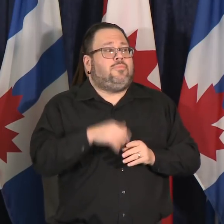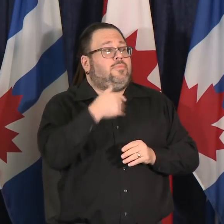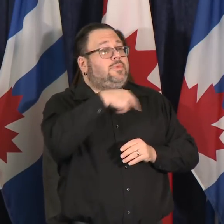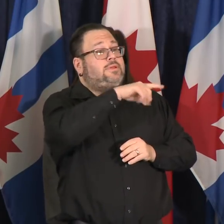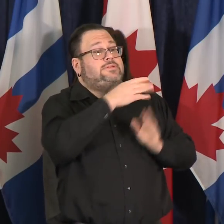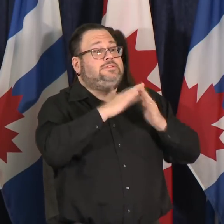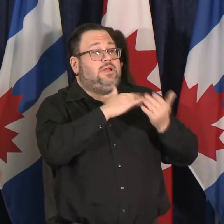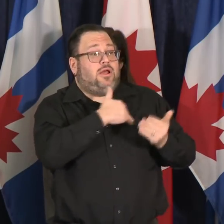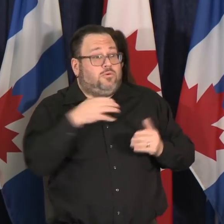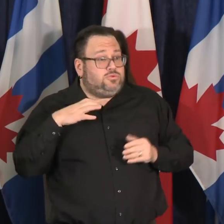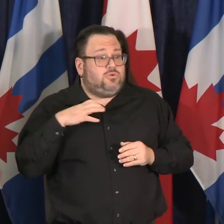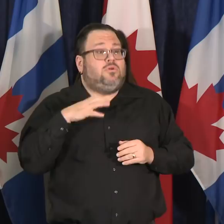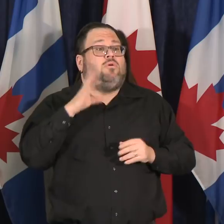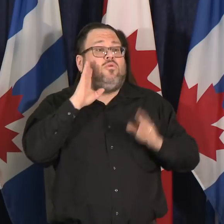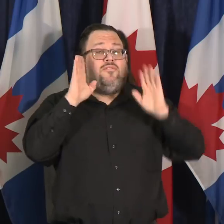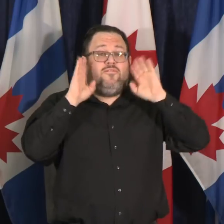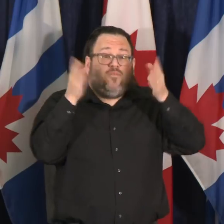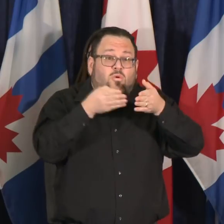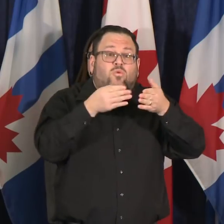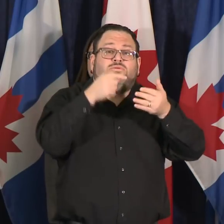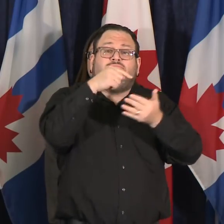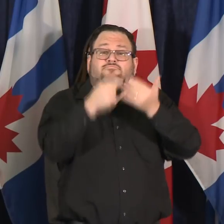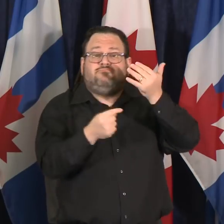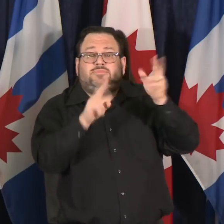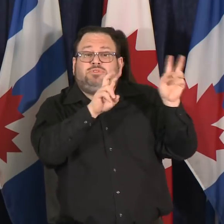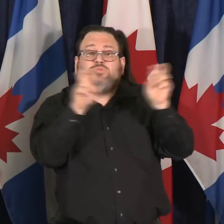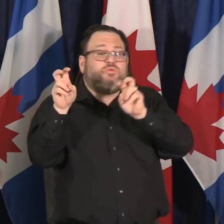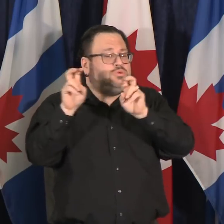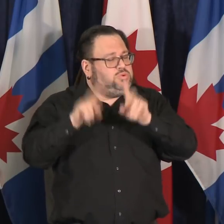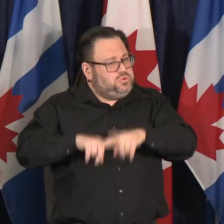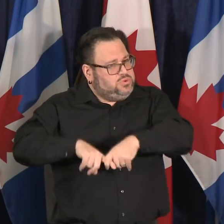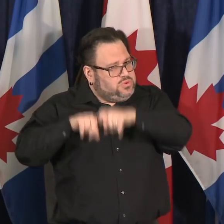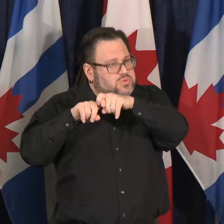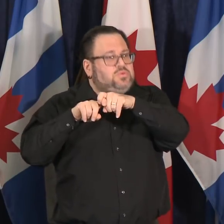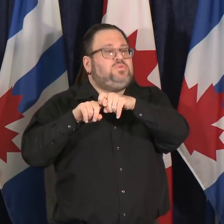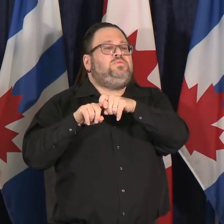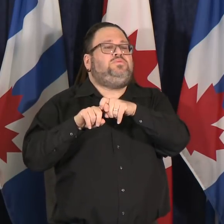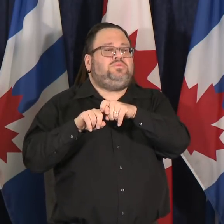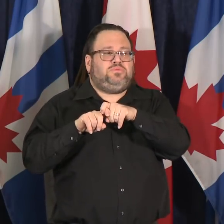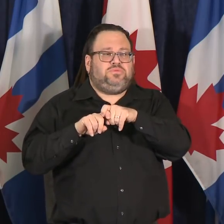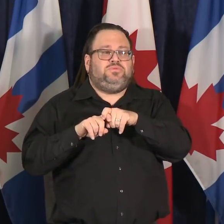meetings are cancelled business licensing business licensing issuing and